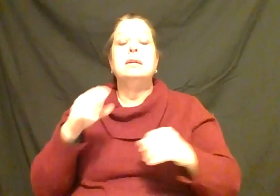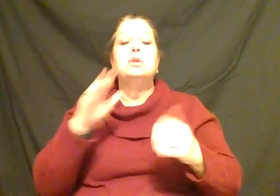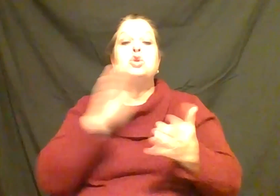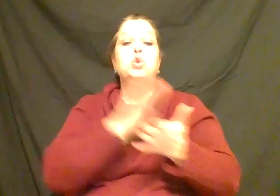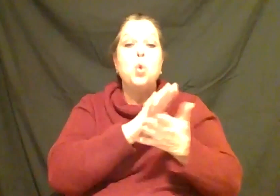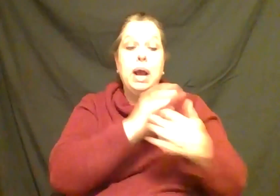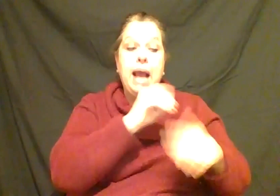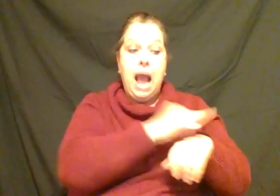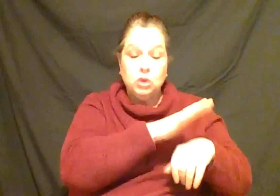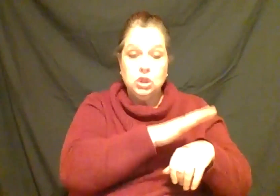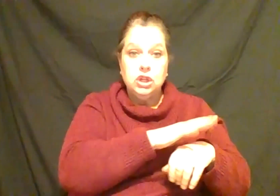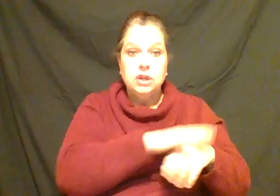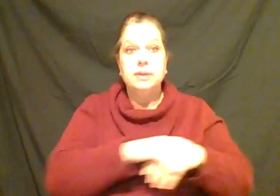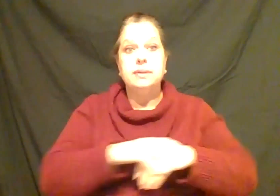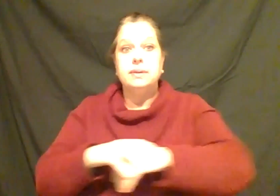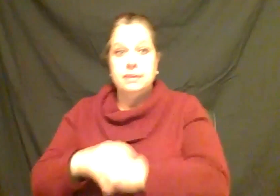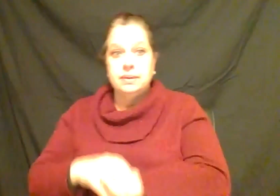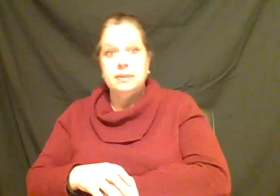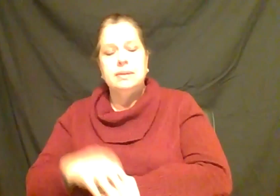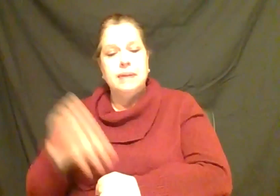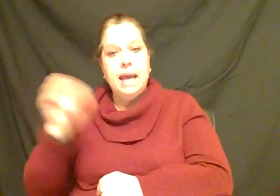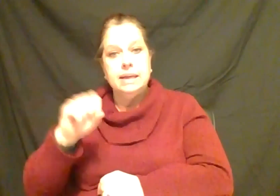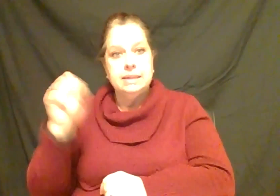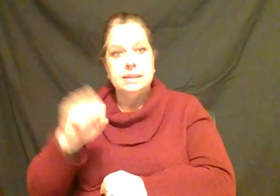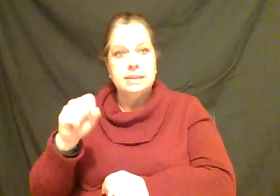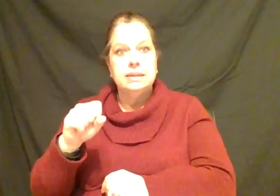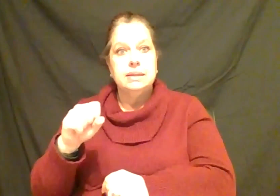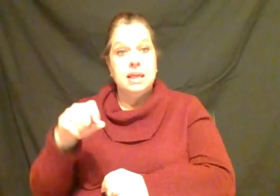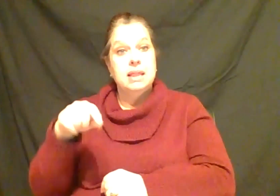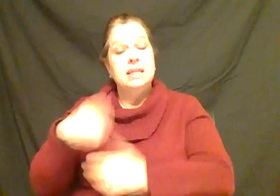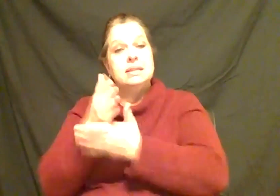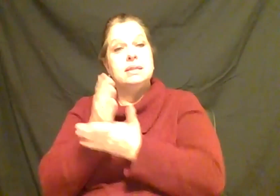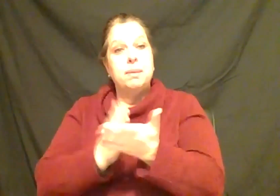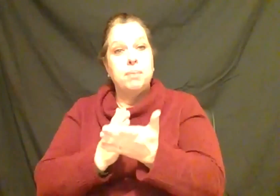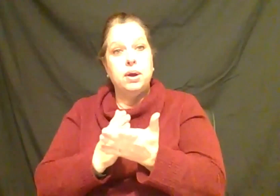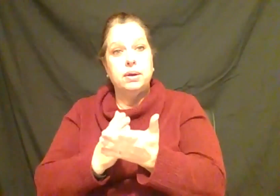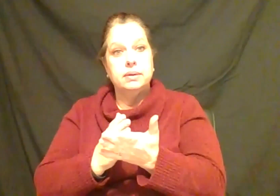uh with that said yes and this is this is the part where i i don't mean to provide a really